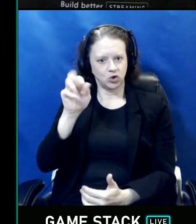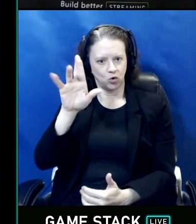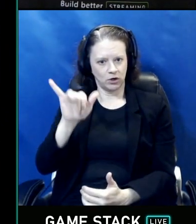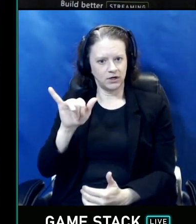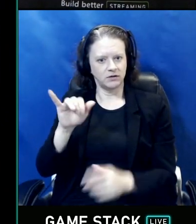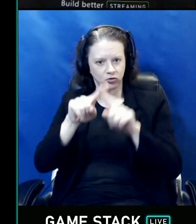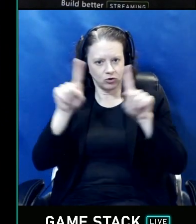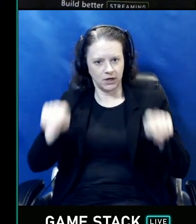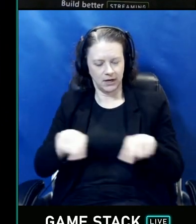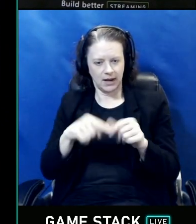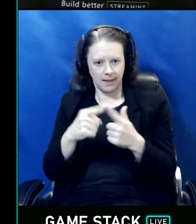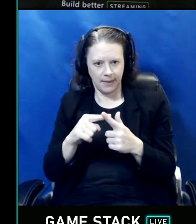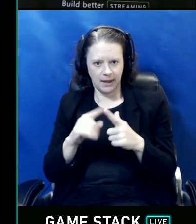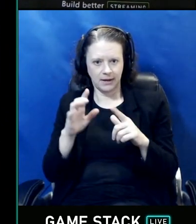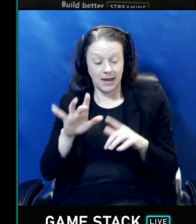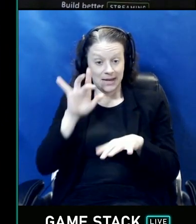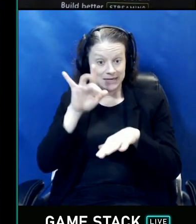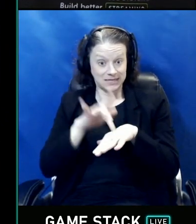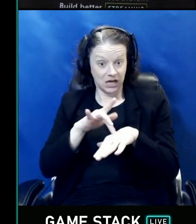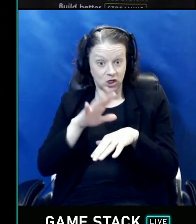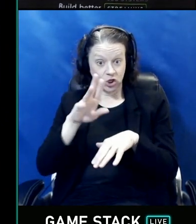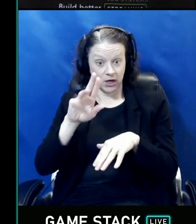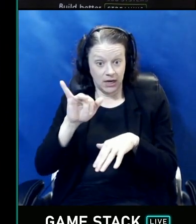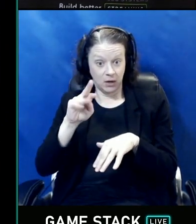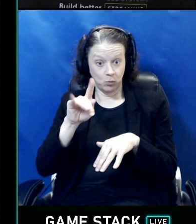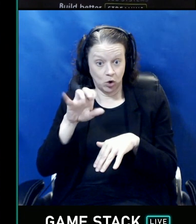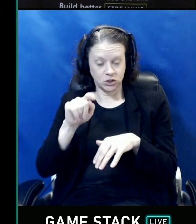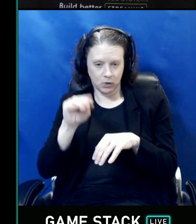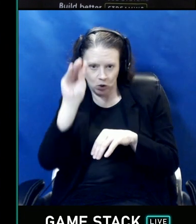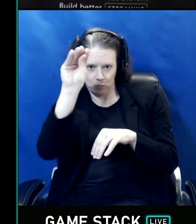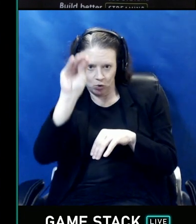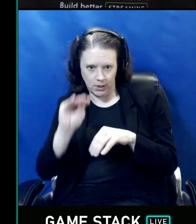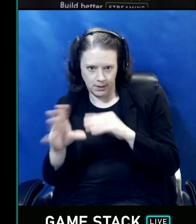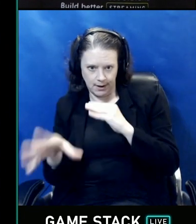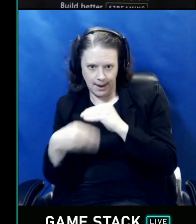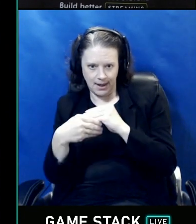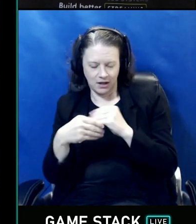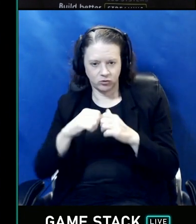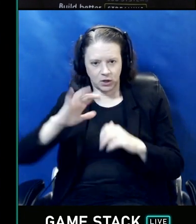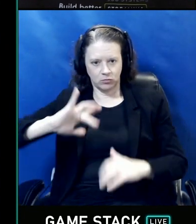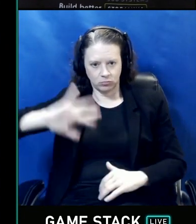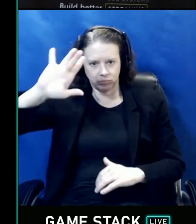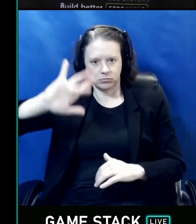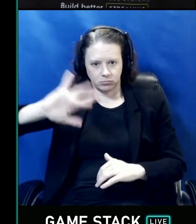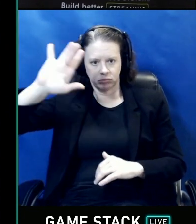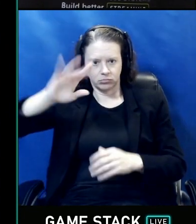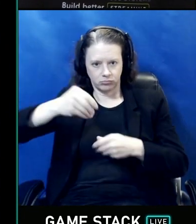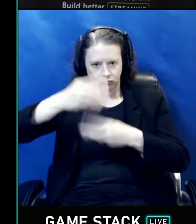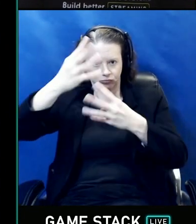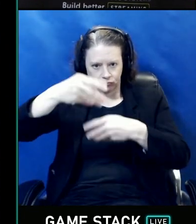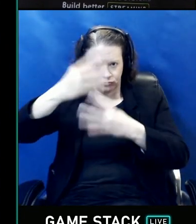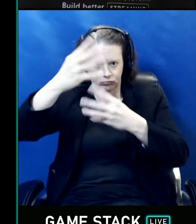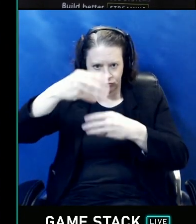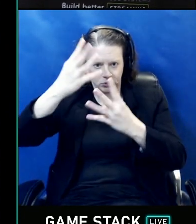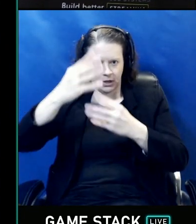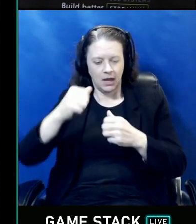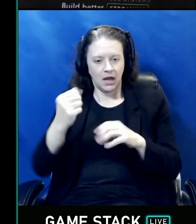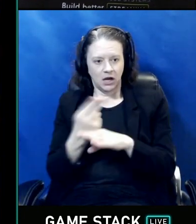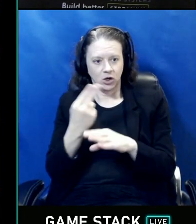making it so that we could scroll through that inventory list, and use drag and drop to select gear and